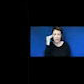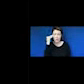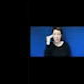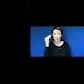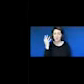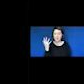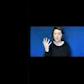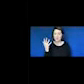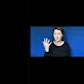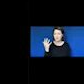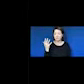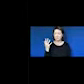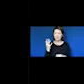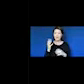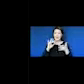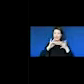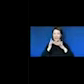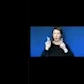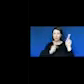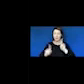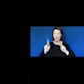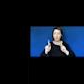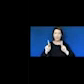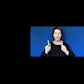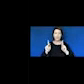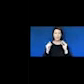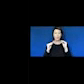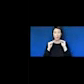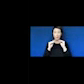We are using their network, the bigger the network, the better.